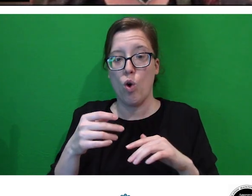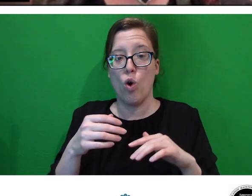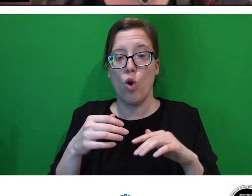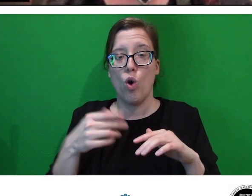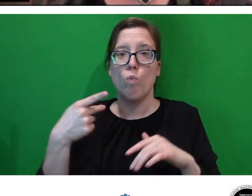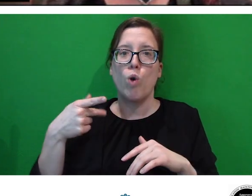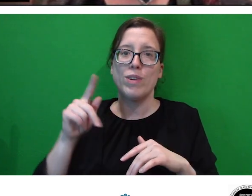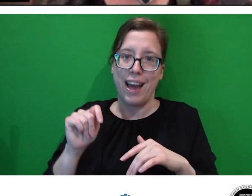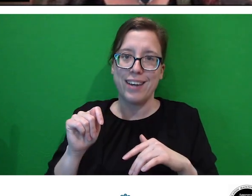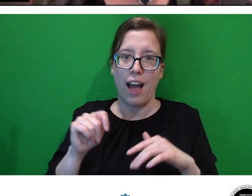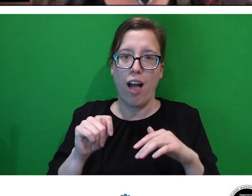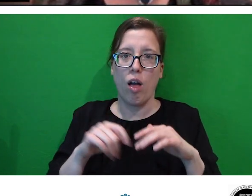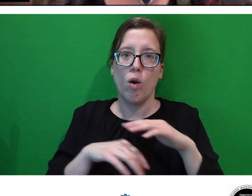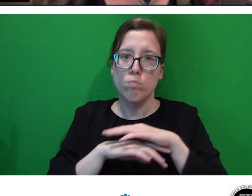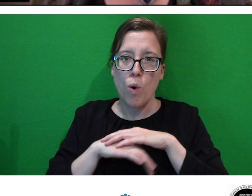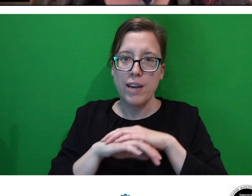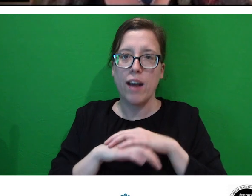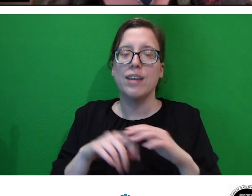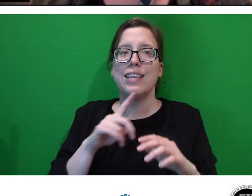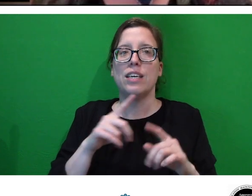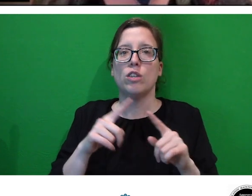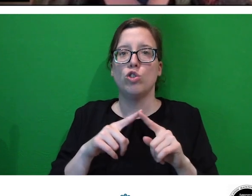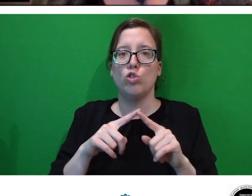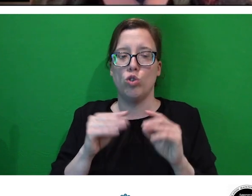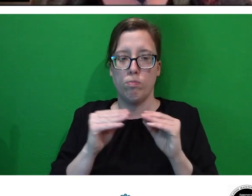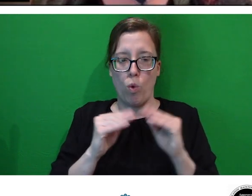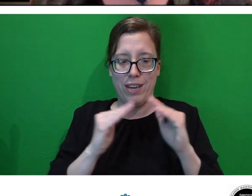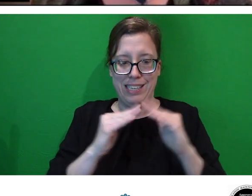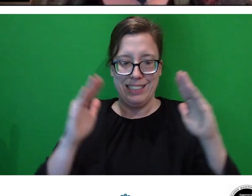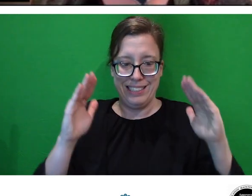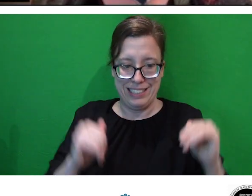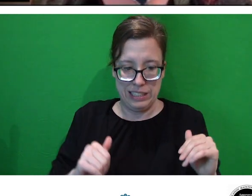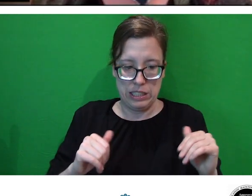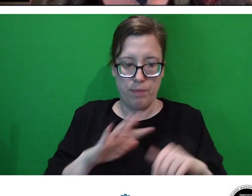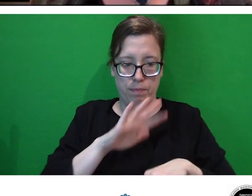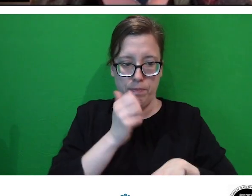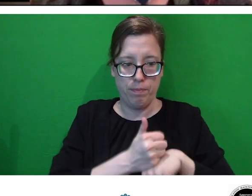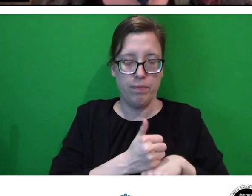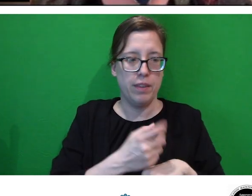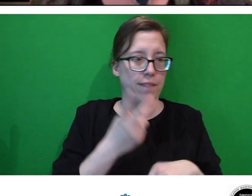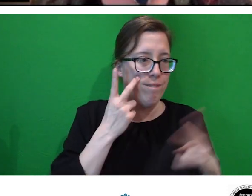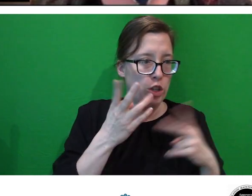interacting with the tactile world? Yes, it is. But I think the main purpose of ProTactile,